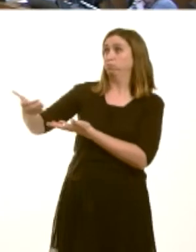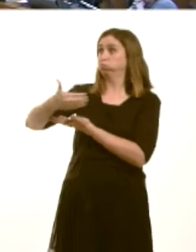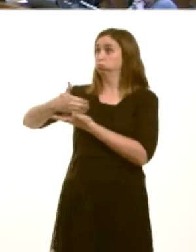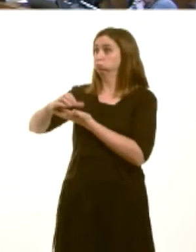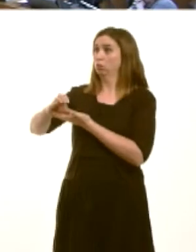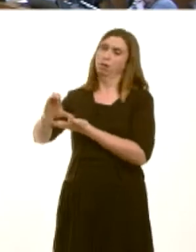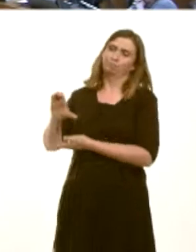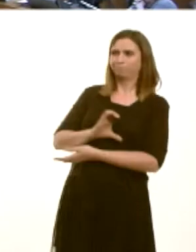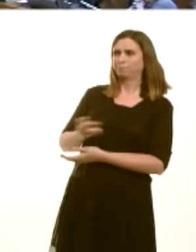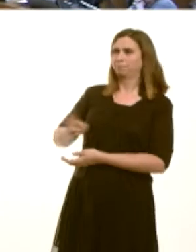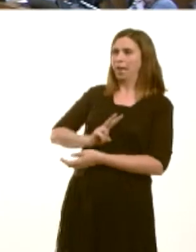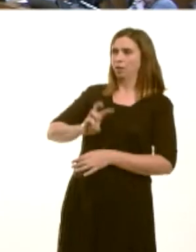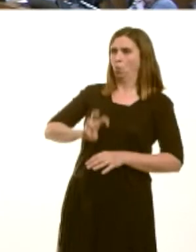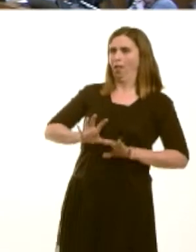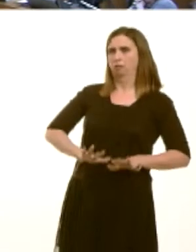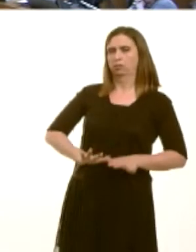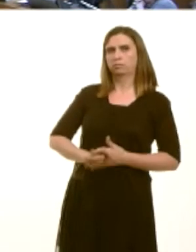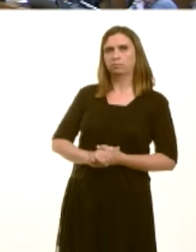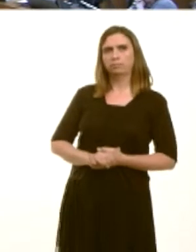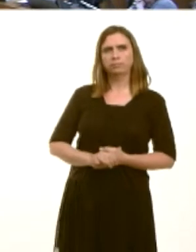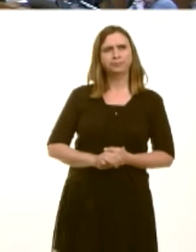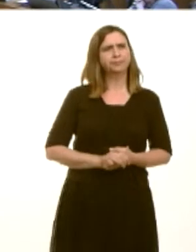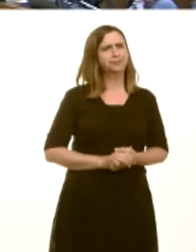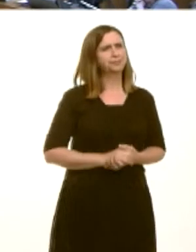I'm kind of interested in the status of a policy set out in a Welsh Labour manifesto